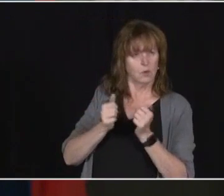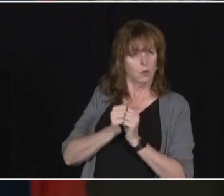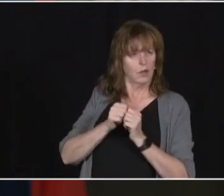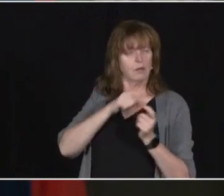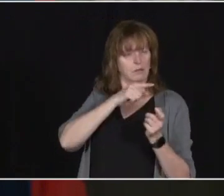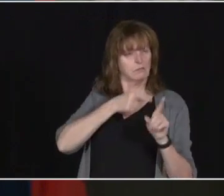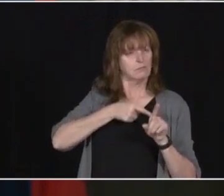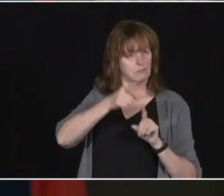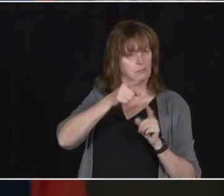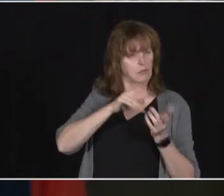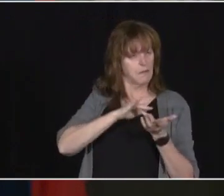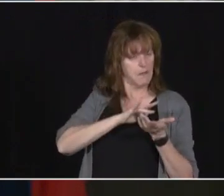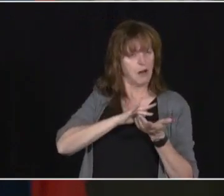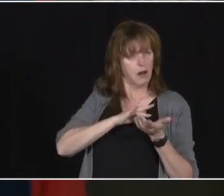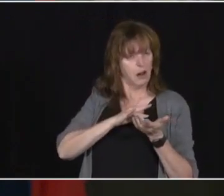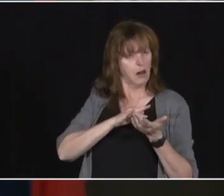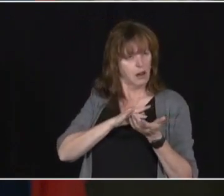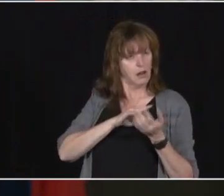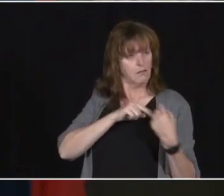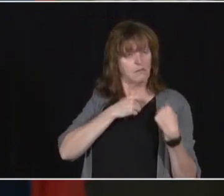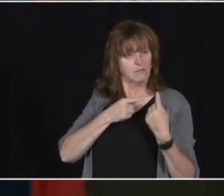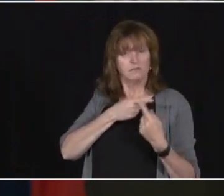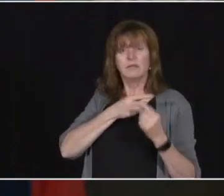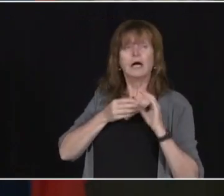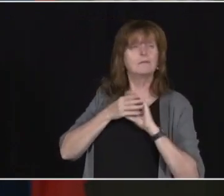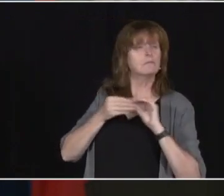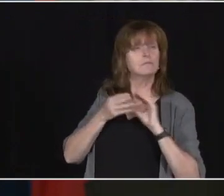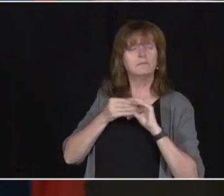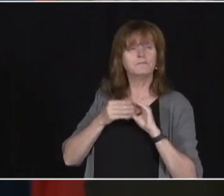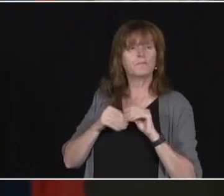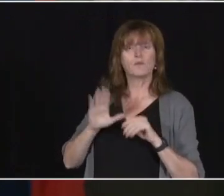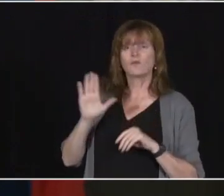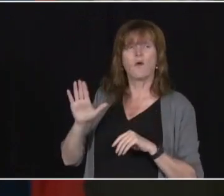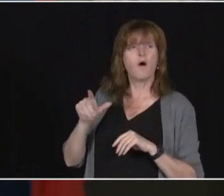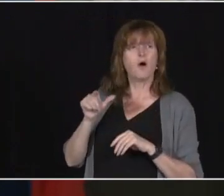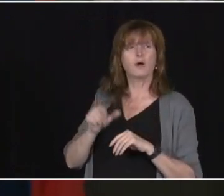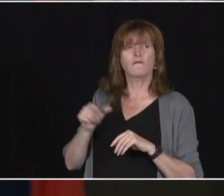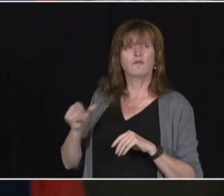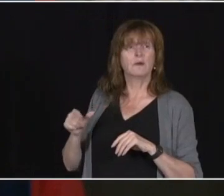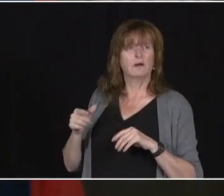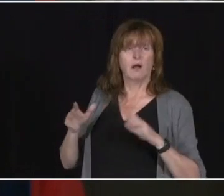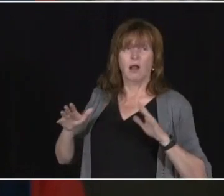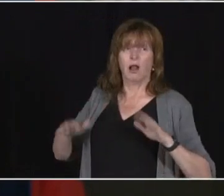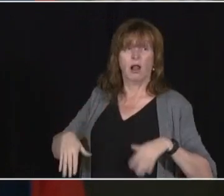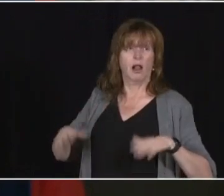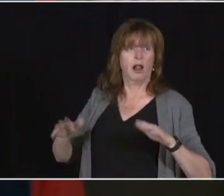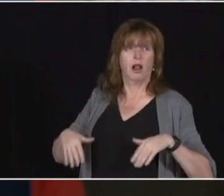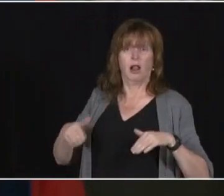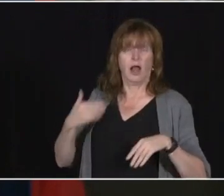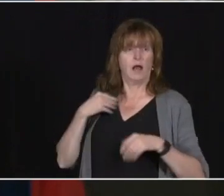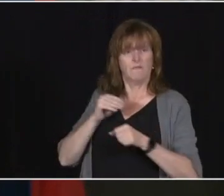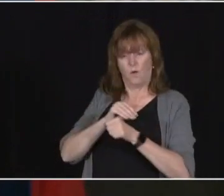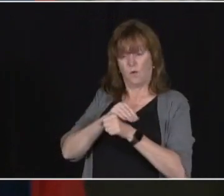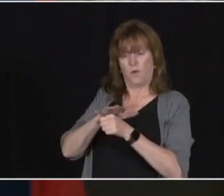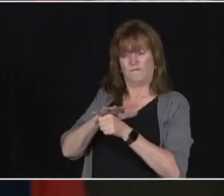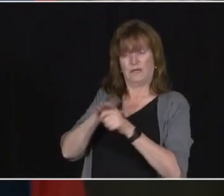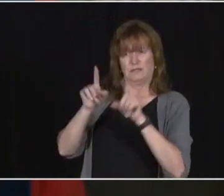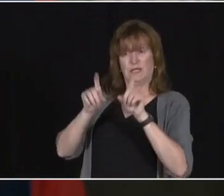I have spoken to epidemiologist that said that your government has not had a true COVID-19 testing strategy and that early on restrictive guidelines really entrenched